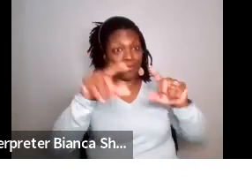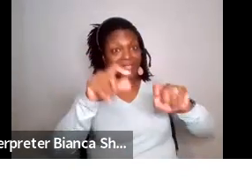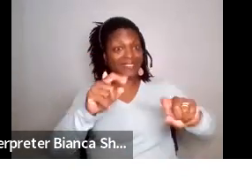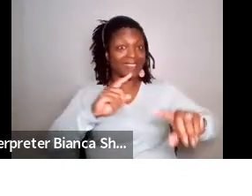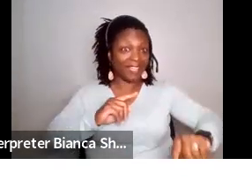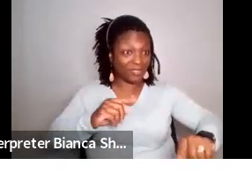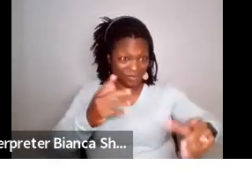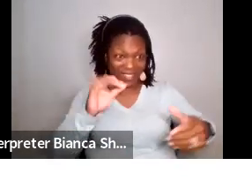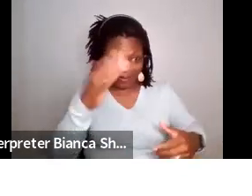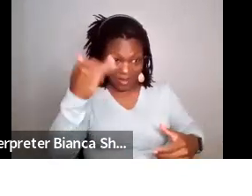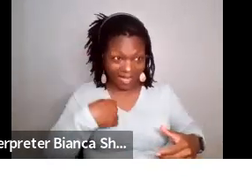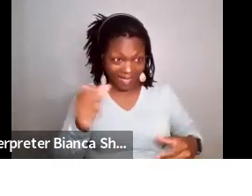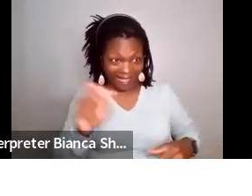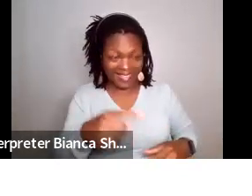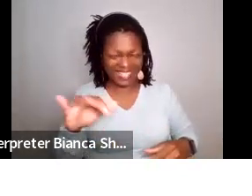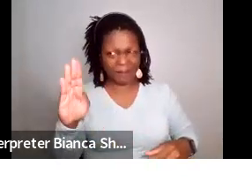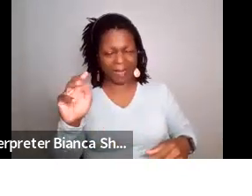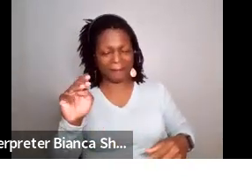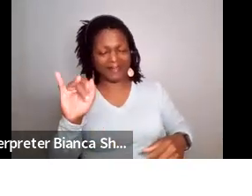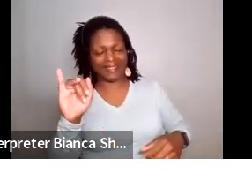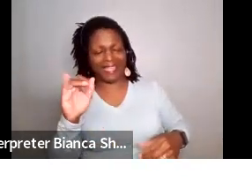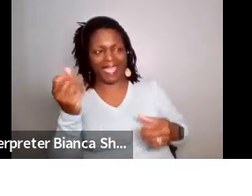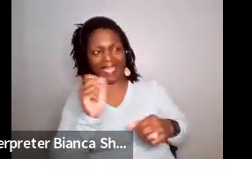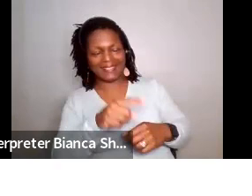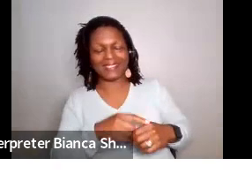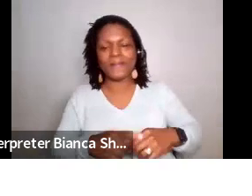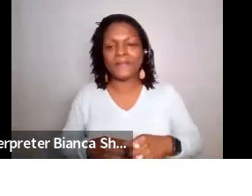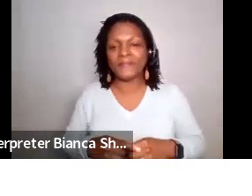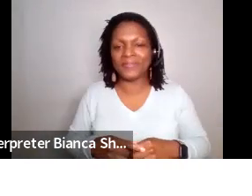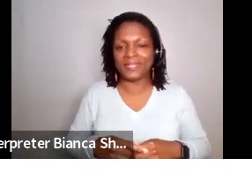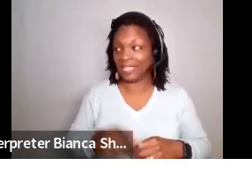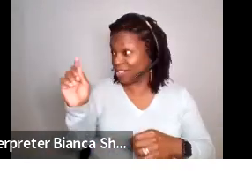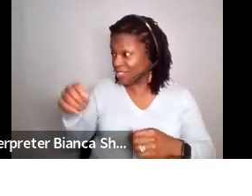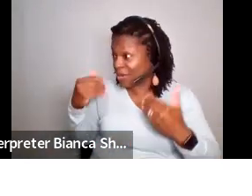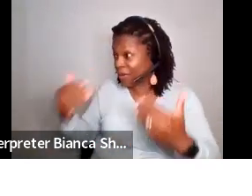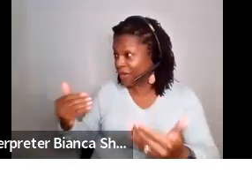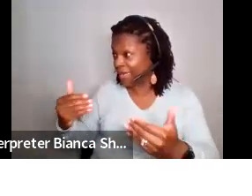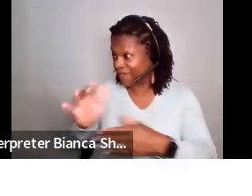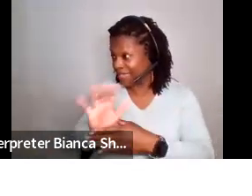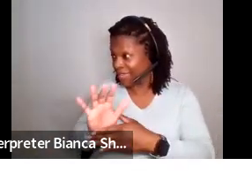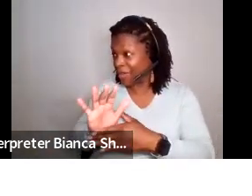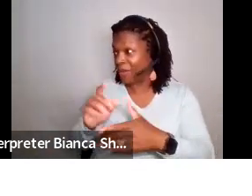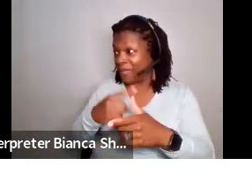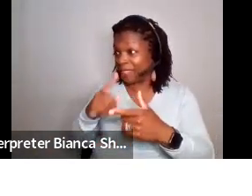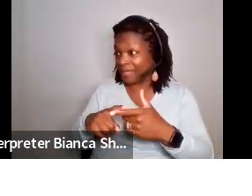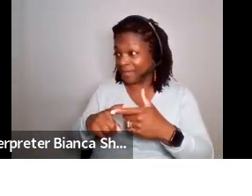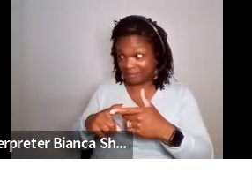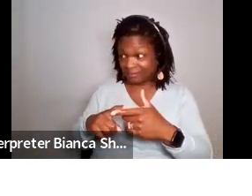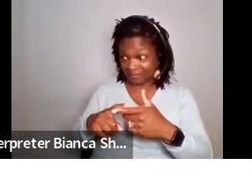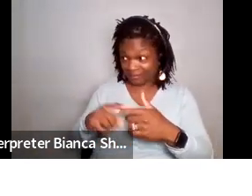So that should we roll with the videos, and then do the Yeah.